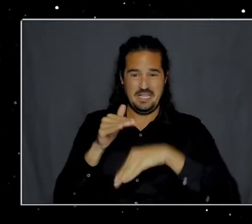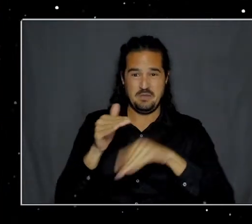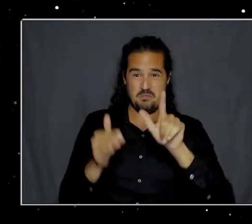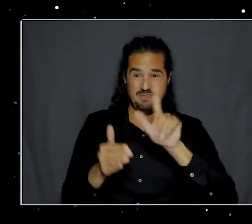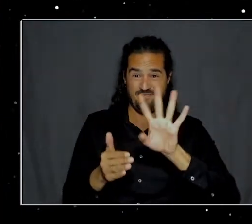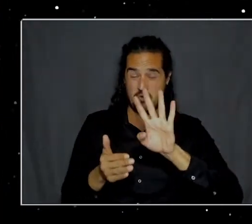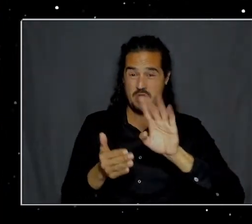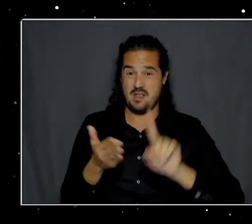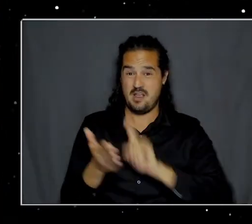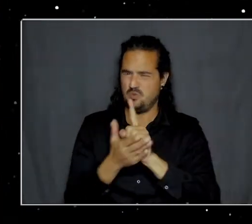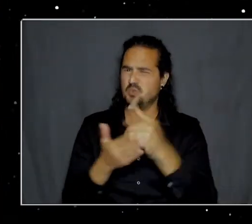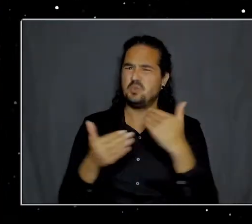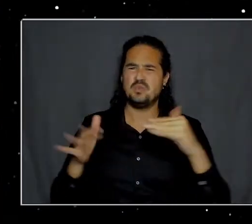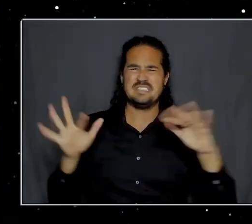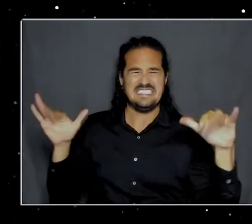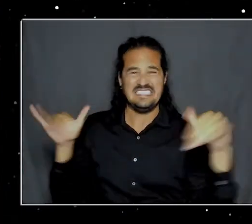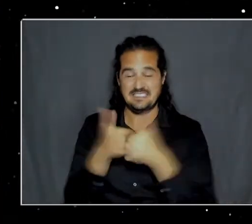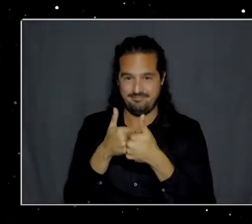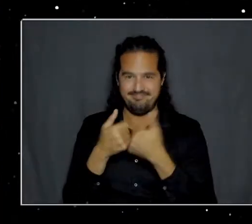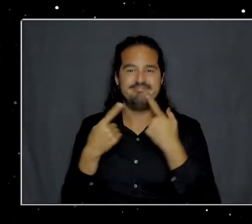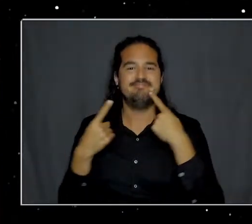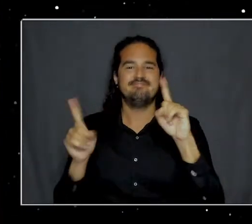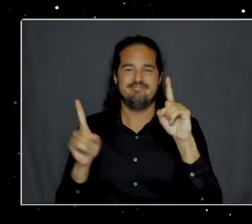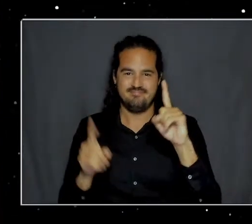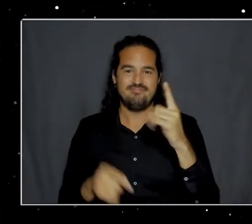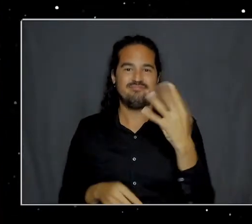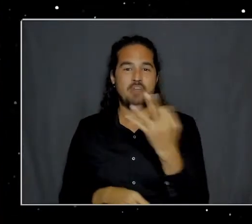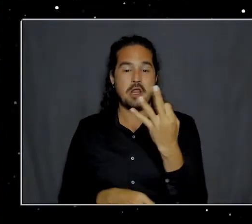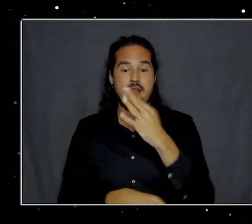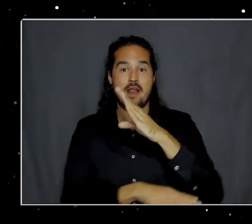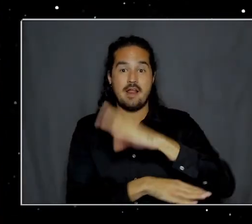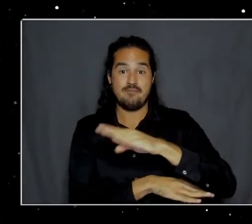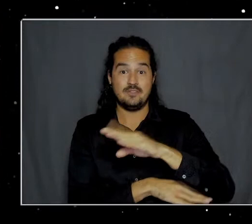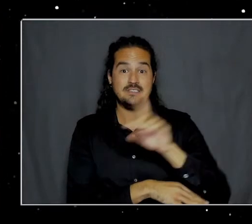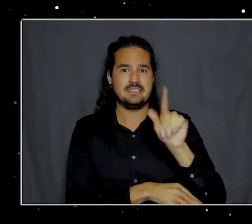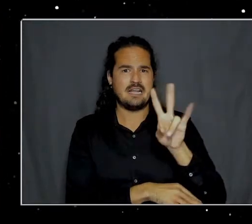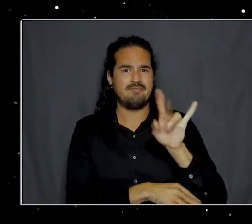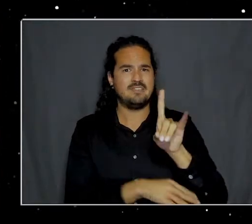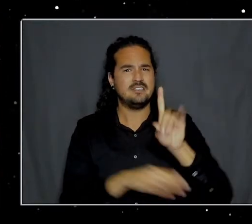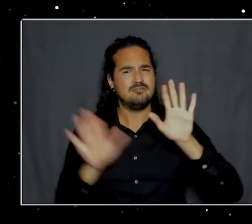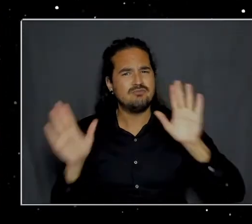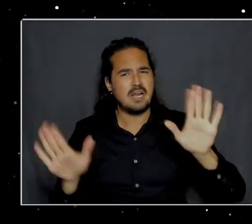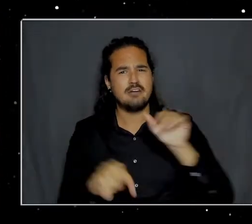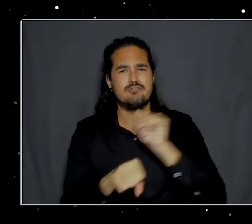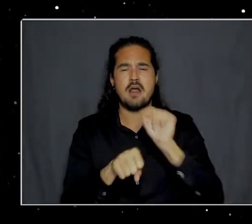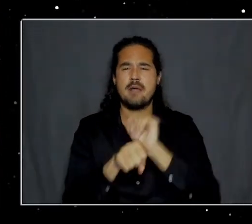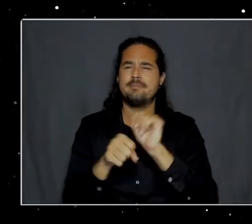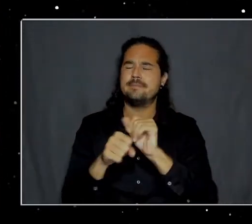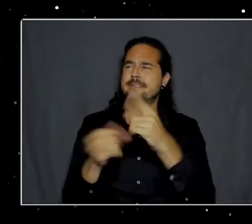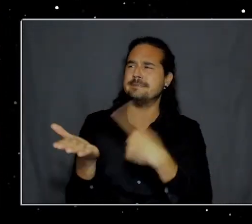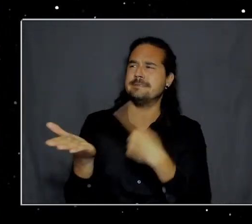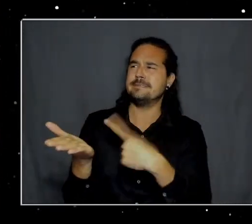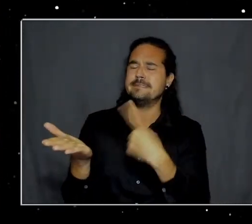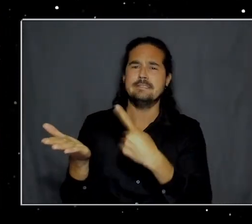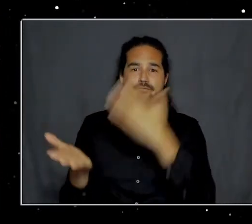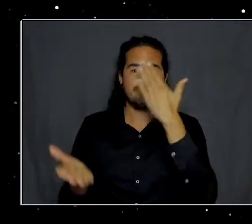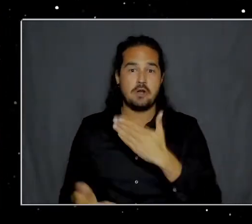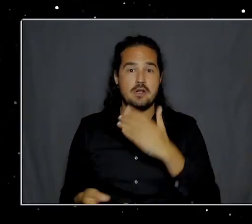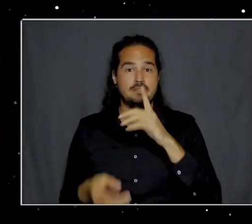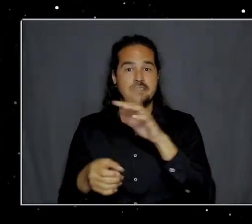DOZENS OF PROTESTERS AND SCRAMBLED TO BRING A LAWSUIT IN A MATTER OF 24 HOURS, WHICH IS A HERCULEAN FEAT. BY FRIDAY AFTERNOON, AFTER DAVID DID A FANTASTIC JOB ARGUING